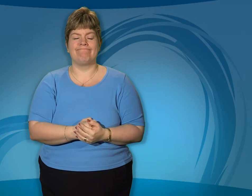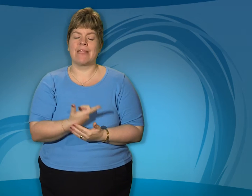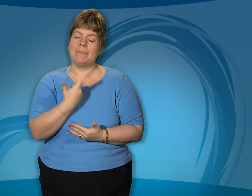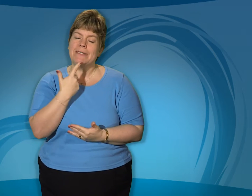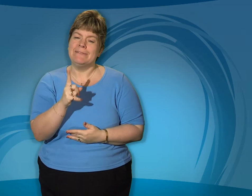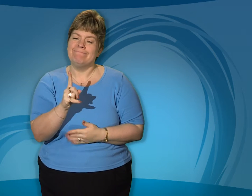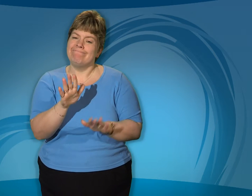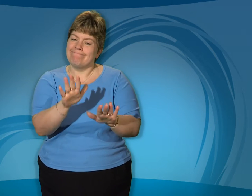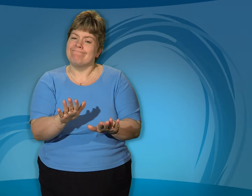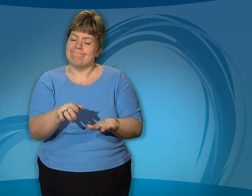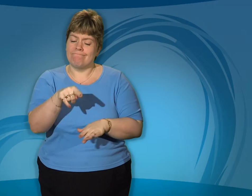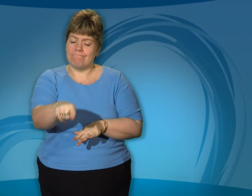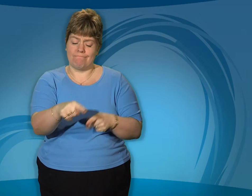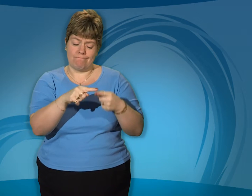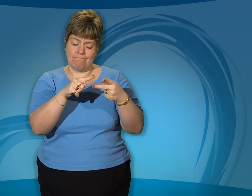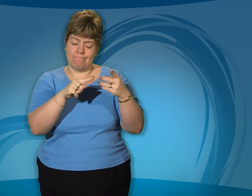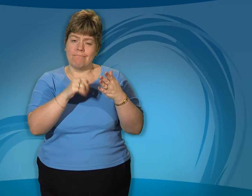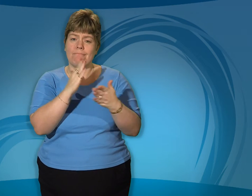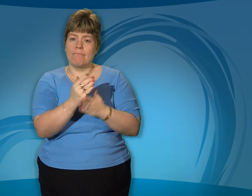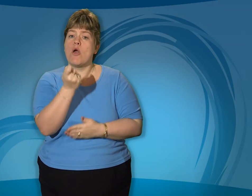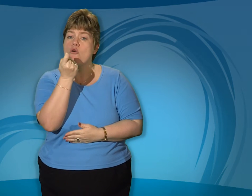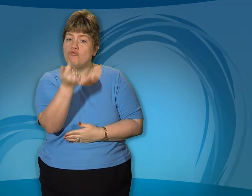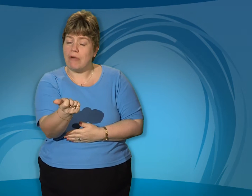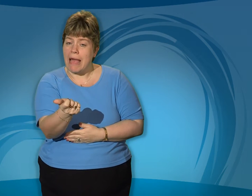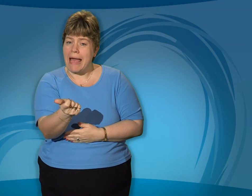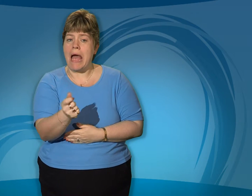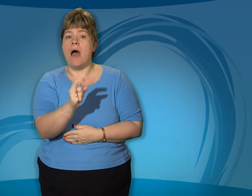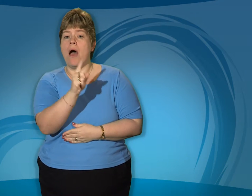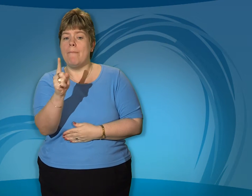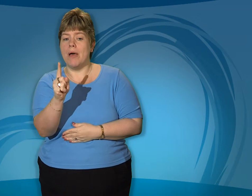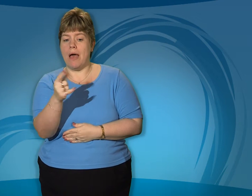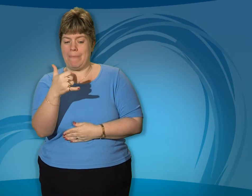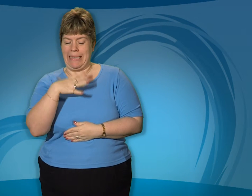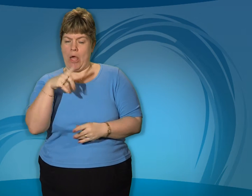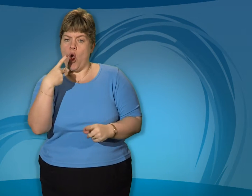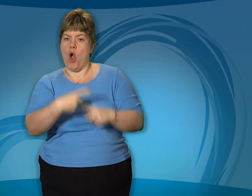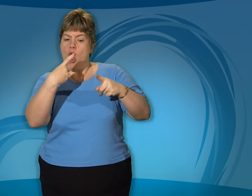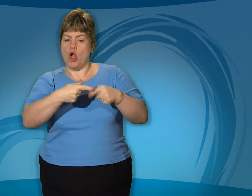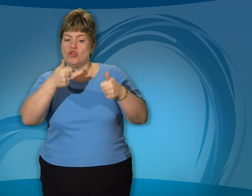Please be reassured that these complications are rare, but may require urgent treatment